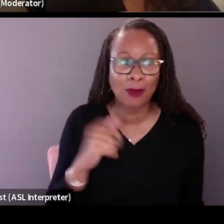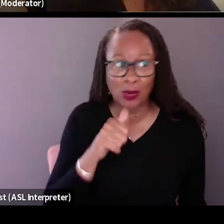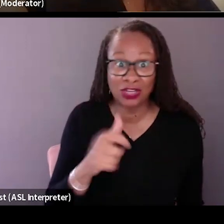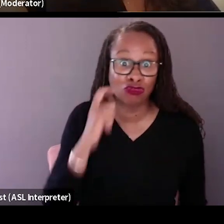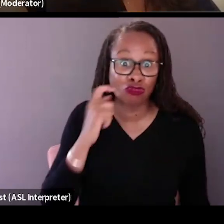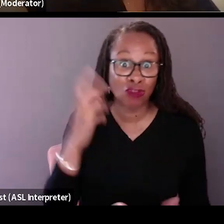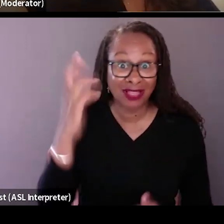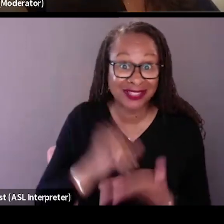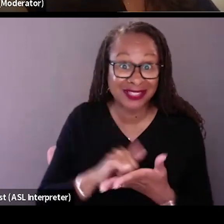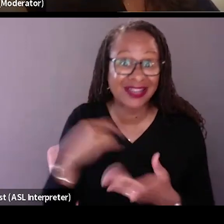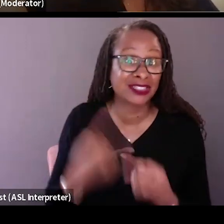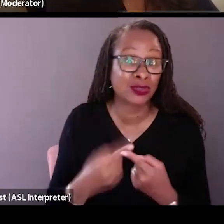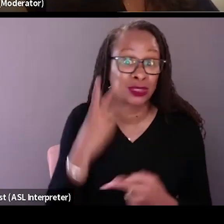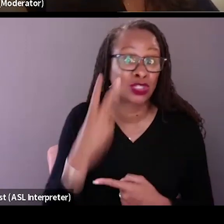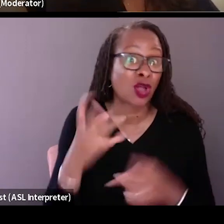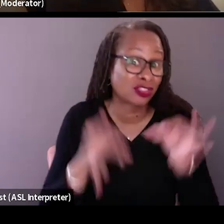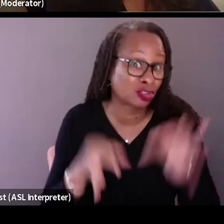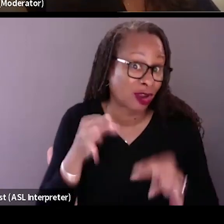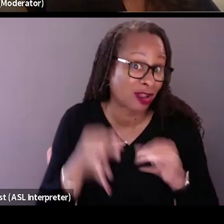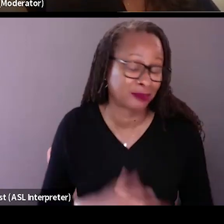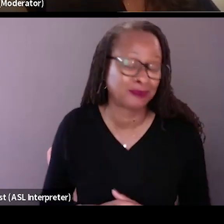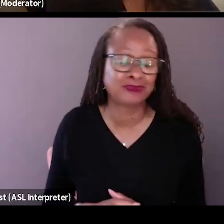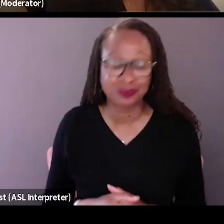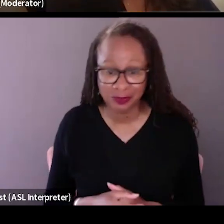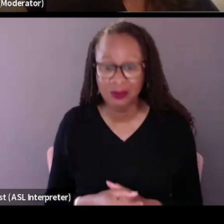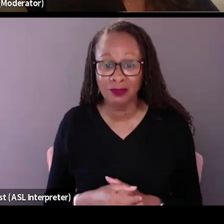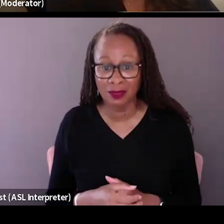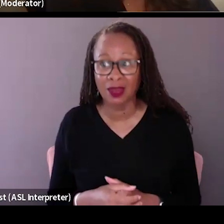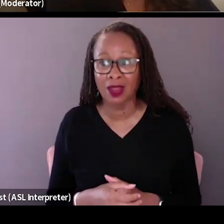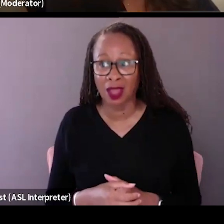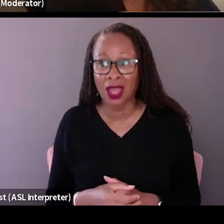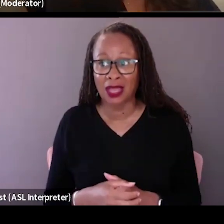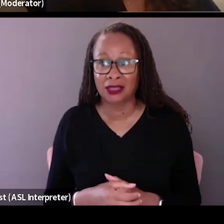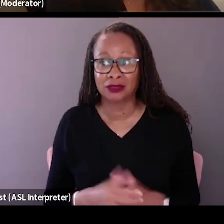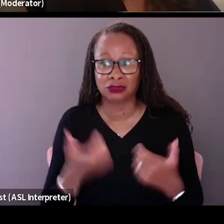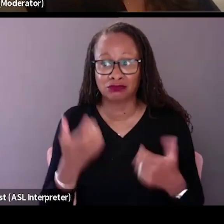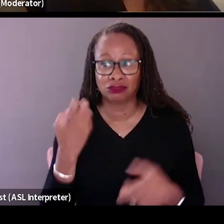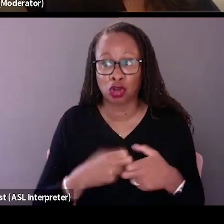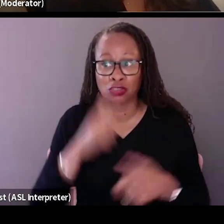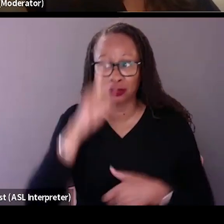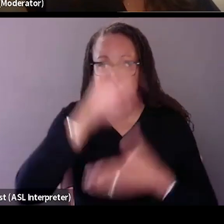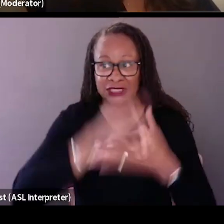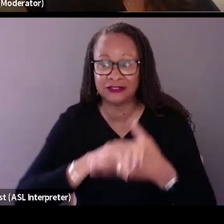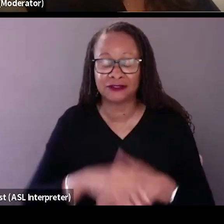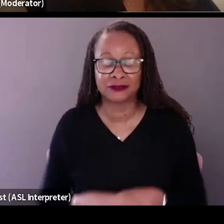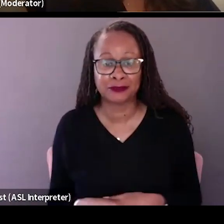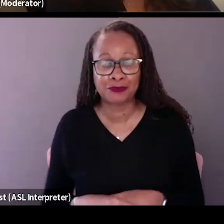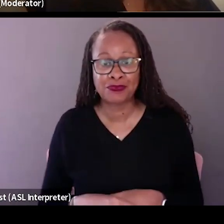and it was, you know, pretty unbelievable. Let's talk about the trial a little bit